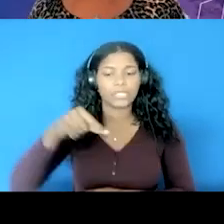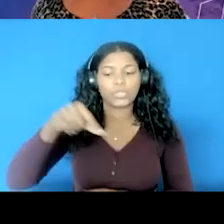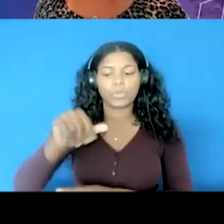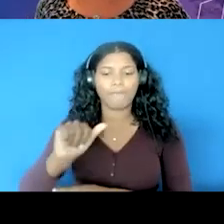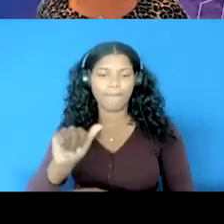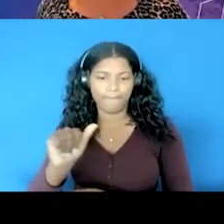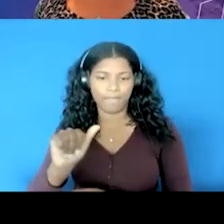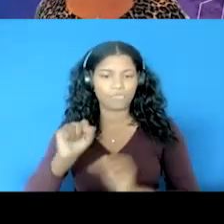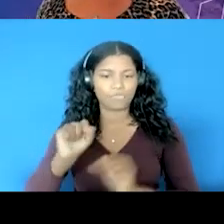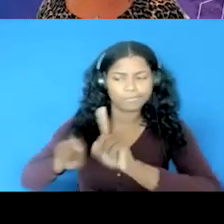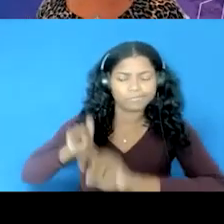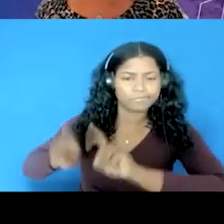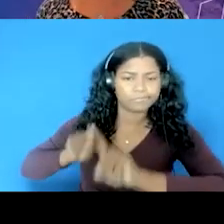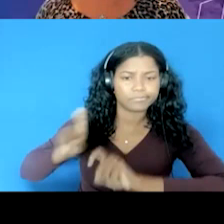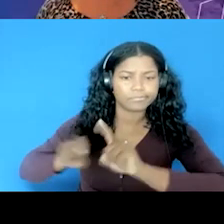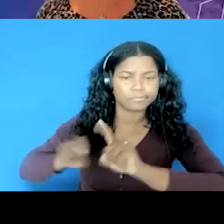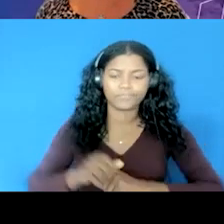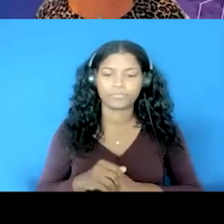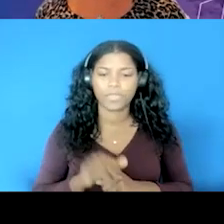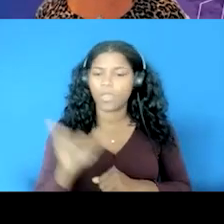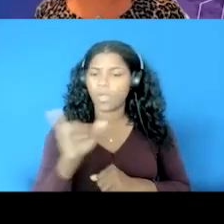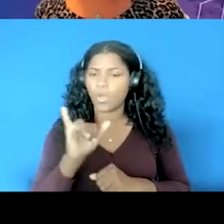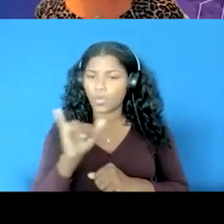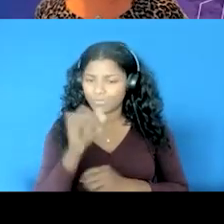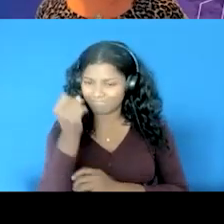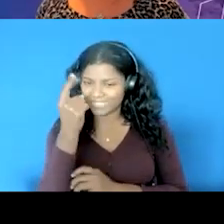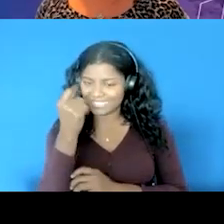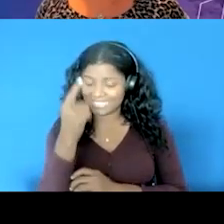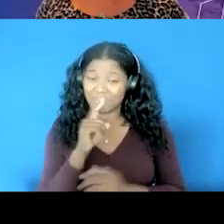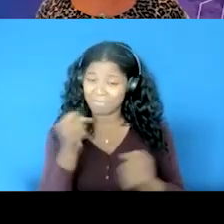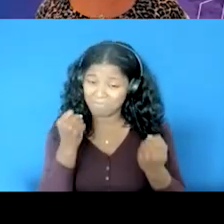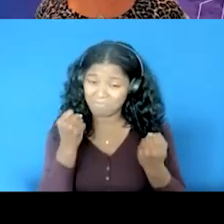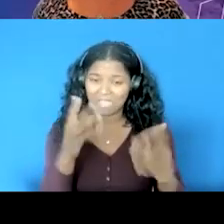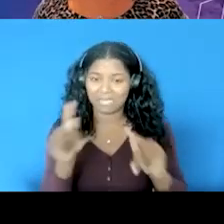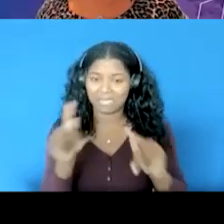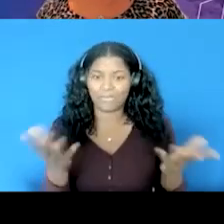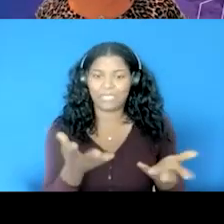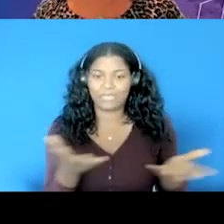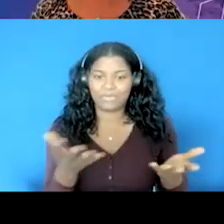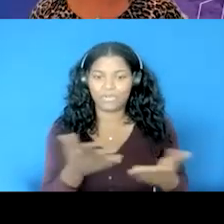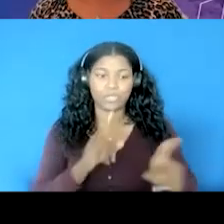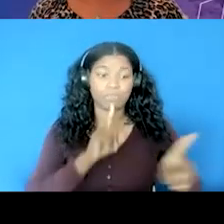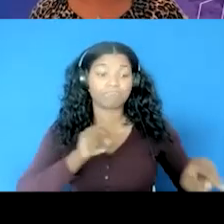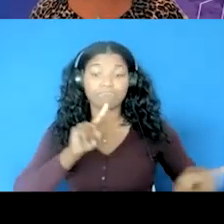Please keep in mind that we have a lot of individuals registered for this session, so we may not be able to answer all your questions at this time.